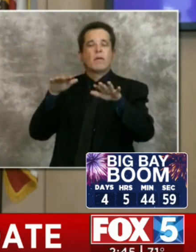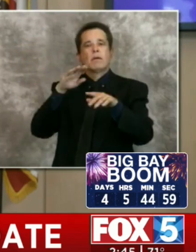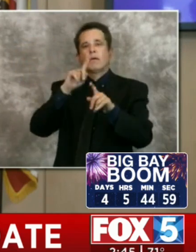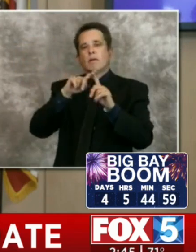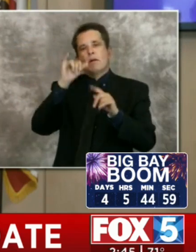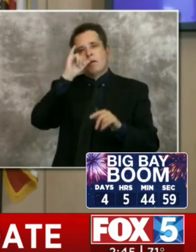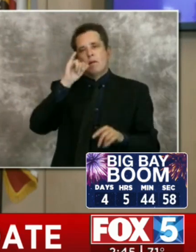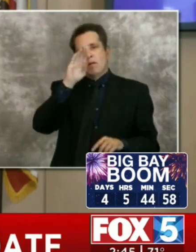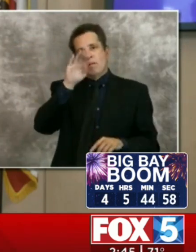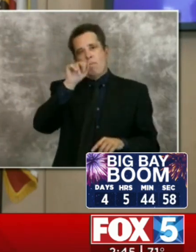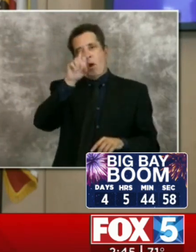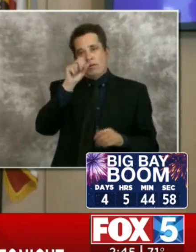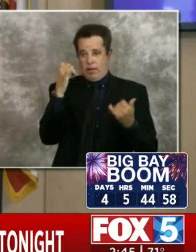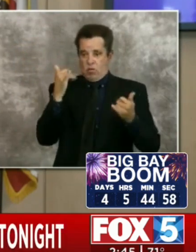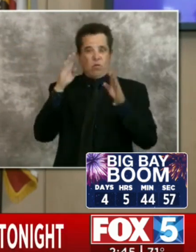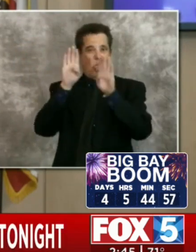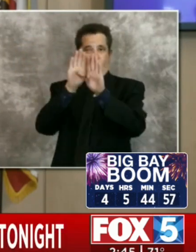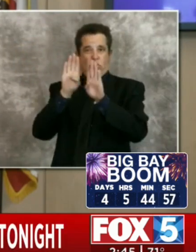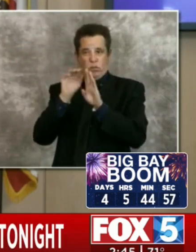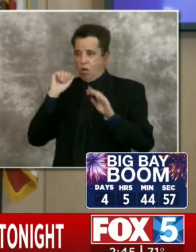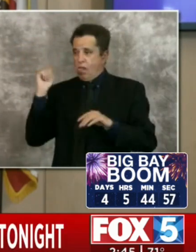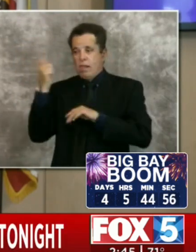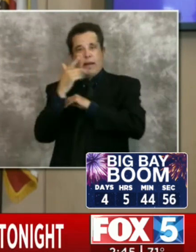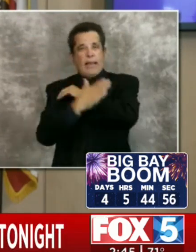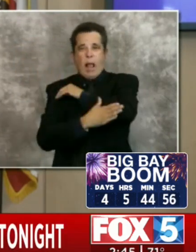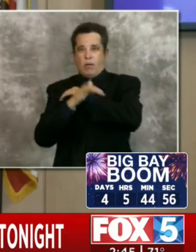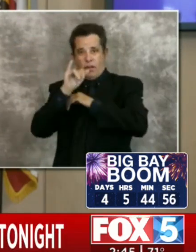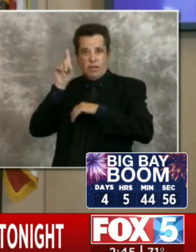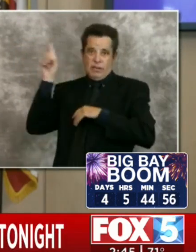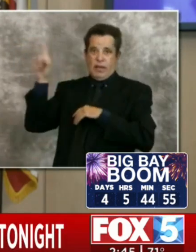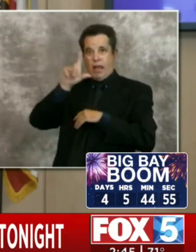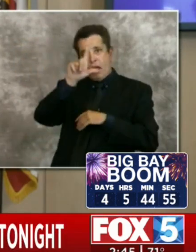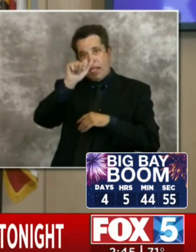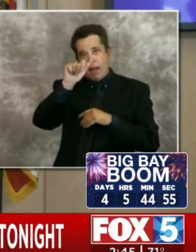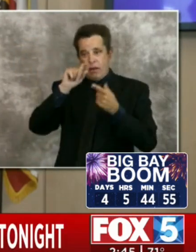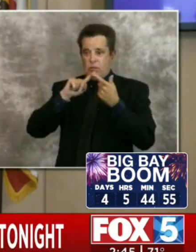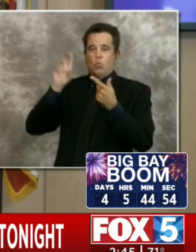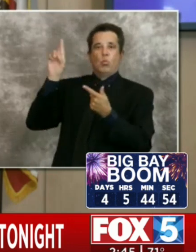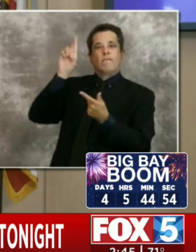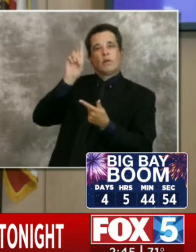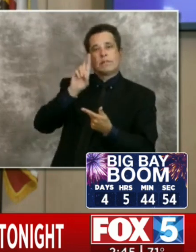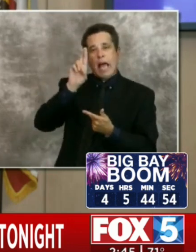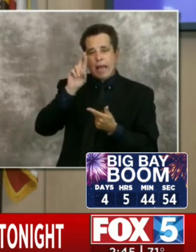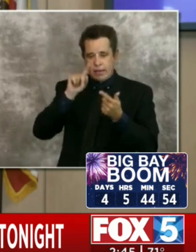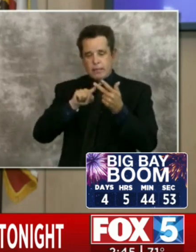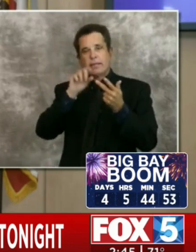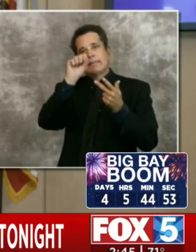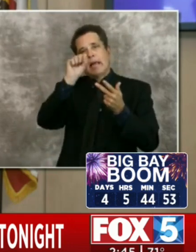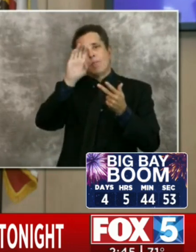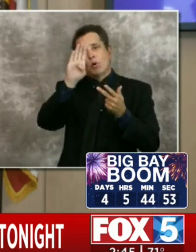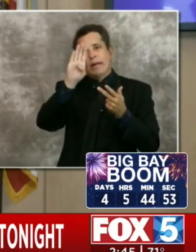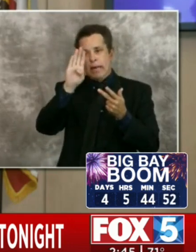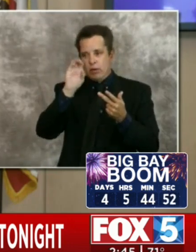THE 4TH OF JULY WEEK. WE KNOW PEOPLE ARE GOING TO WANT TO GET OUT TOP OF THAT. BARR'S